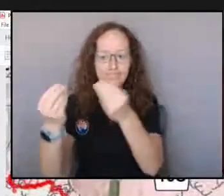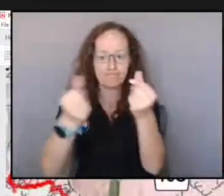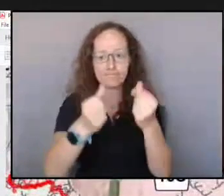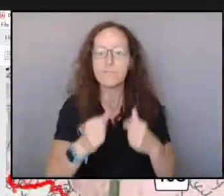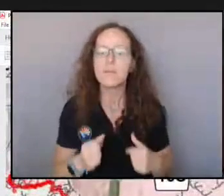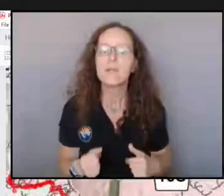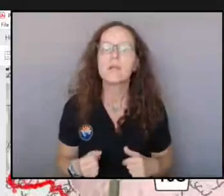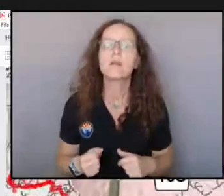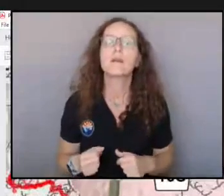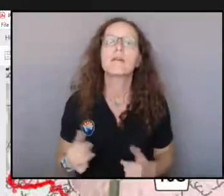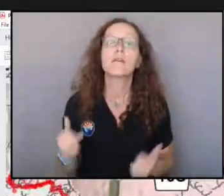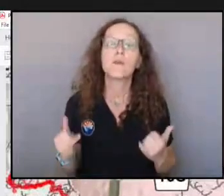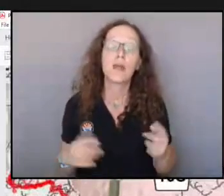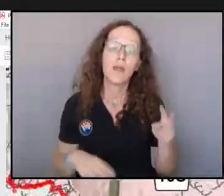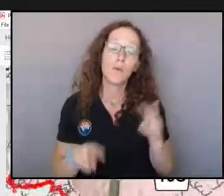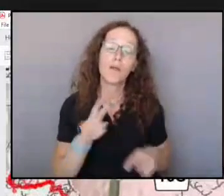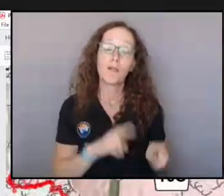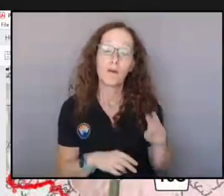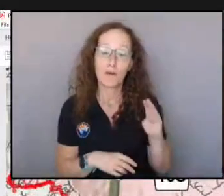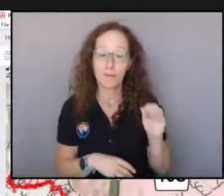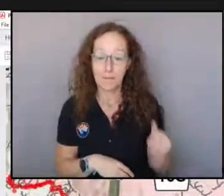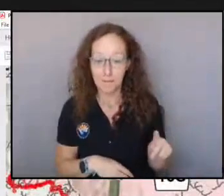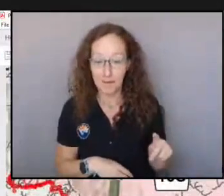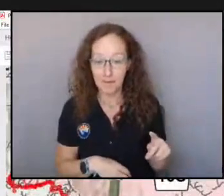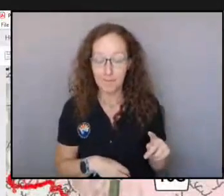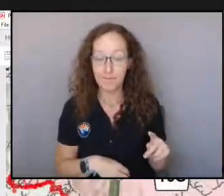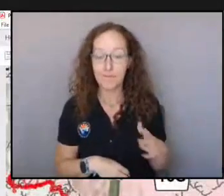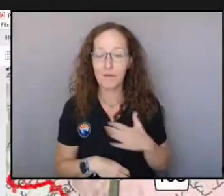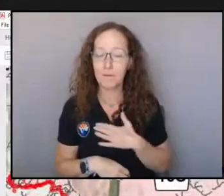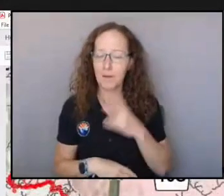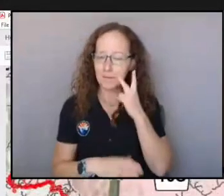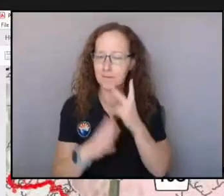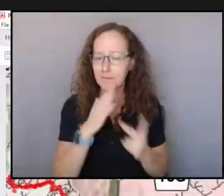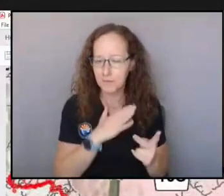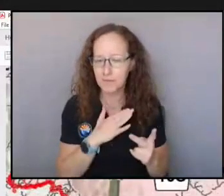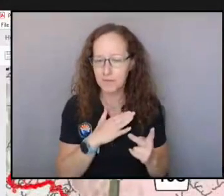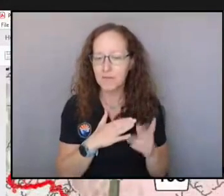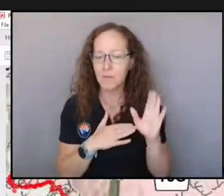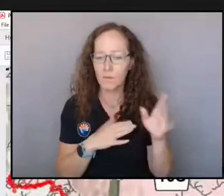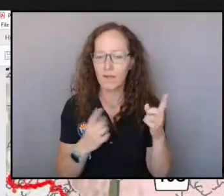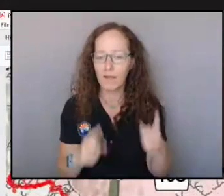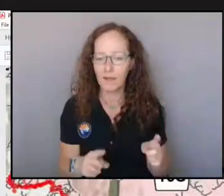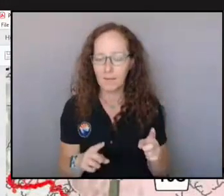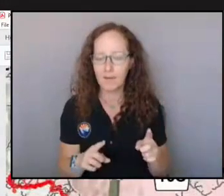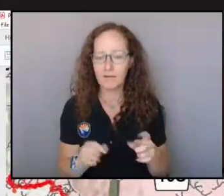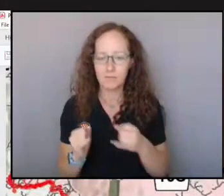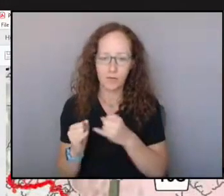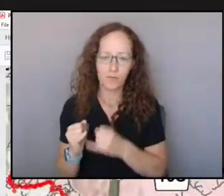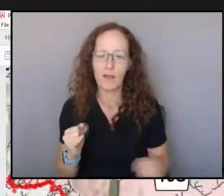GOING TO HAPPEN AROUND THE FIRE AS WE PROGRESS IN TO TOMORROW.